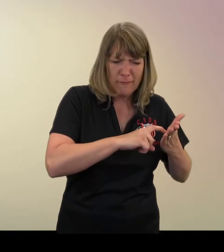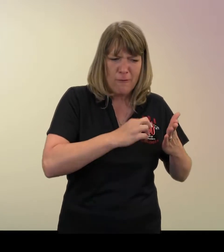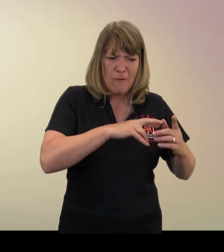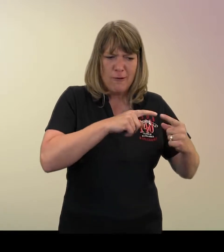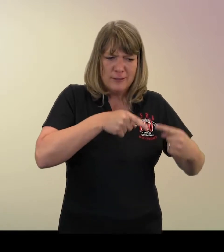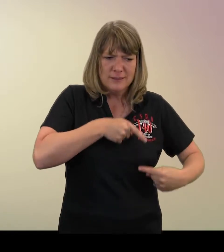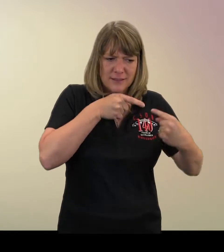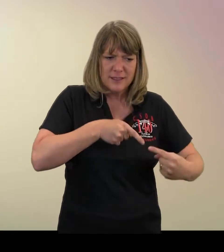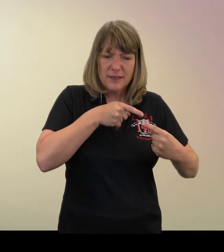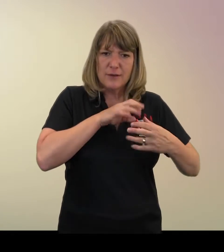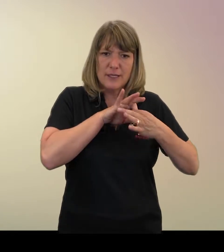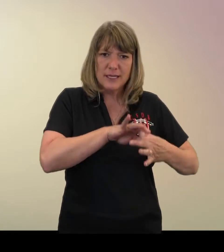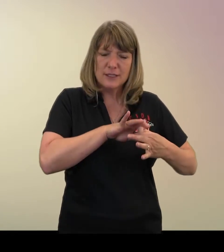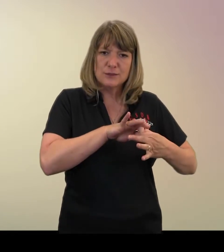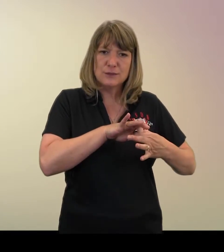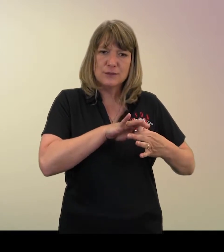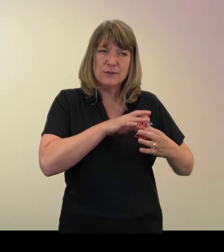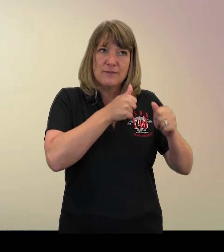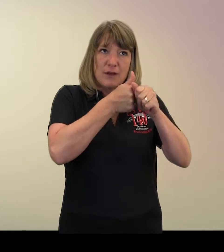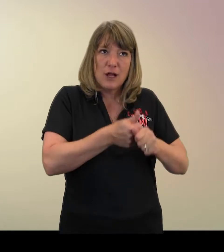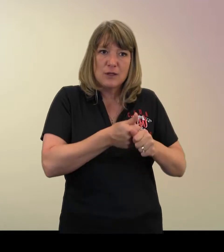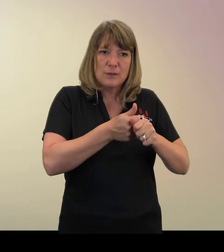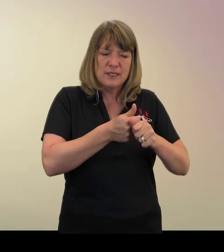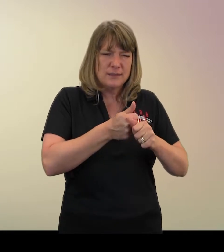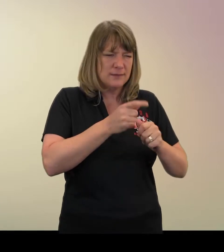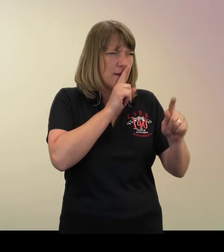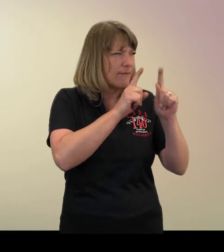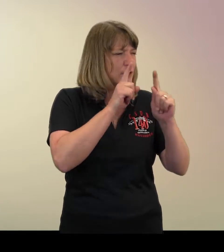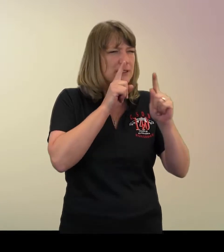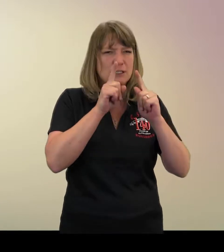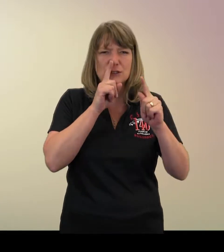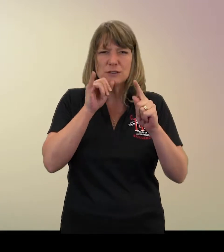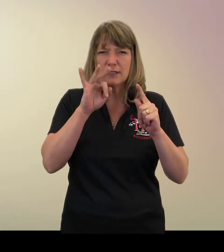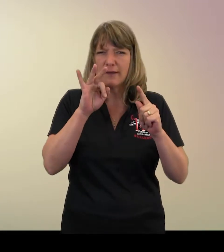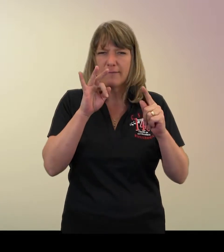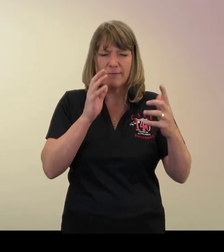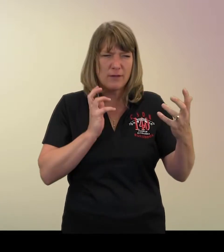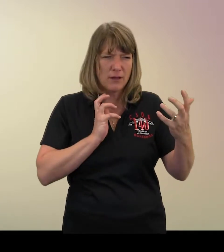difficulty following conversations, if there's a mismatch